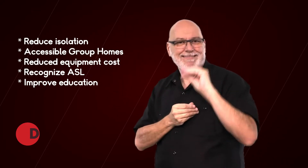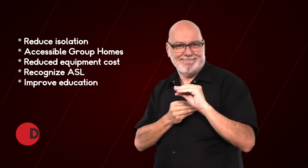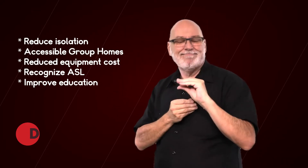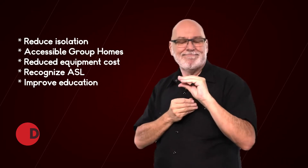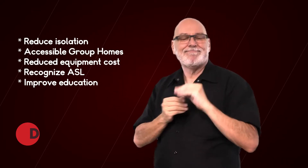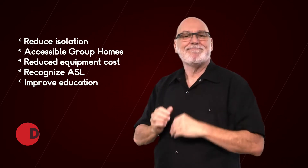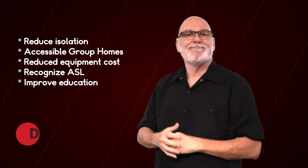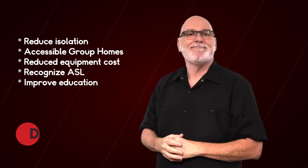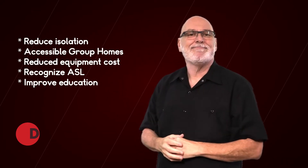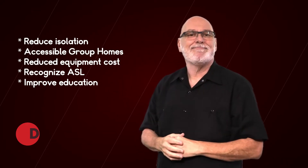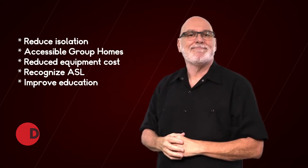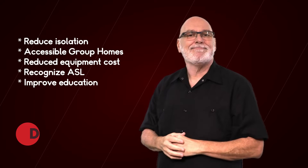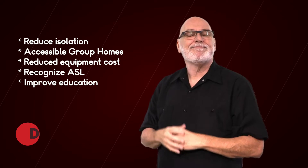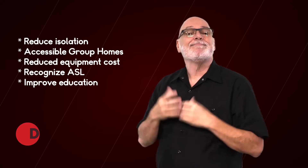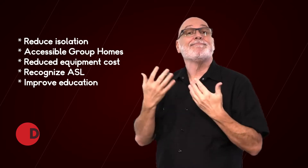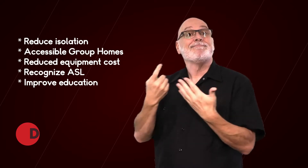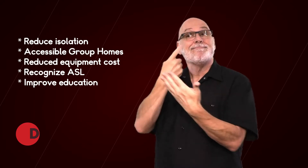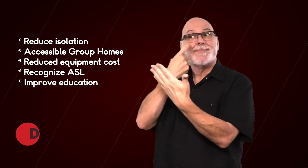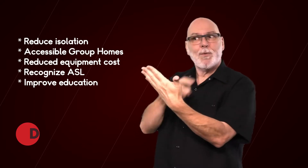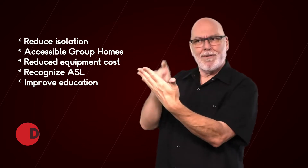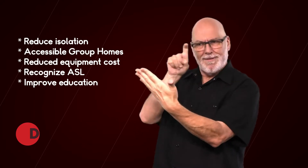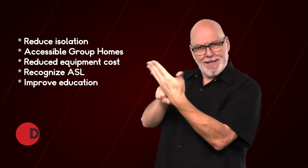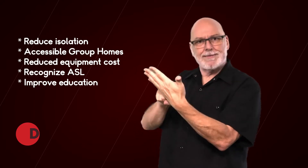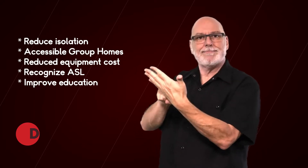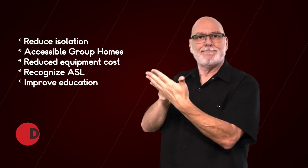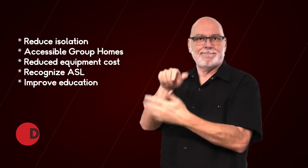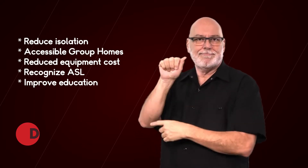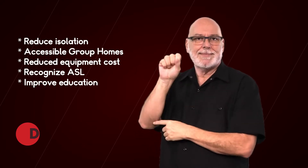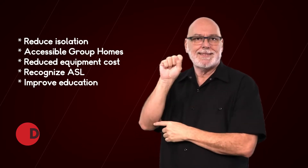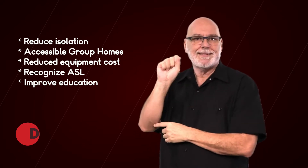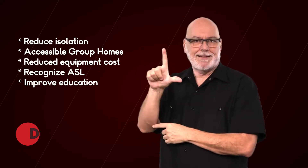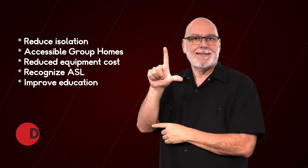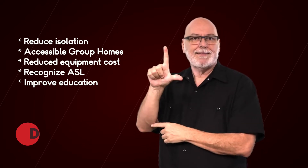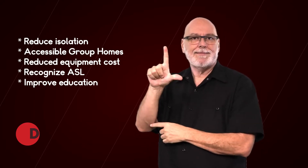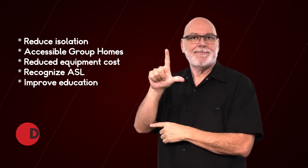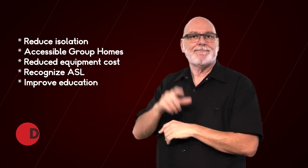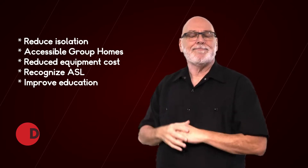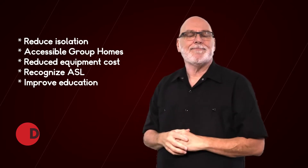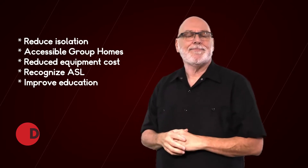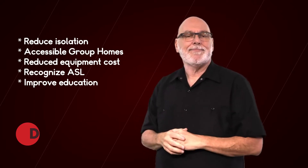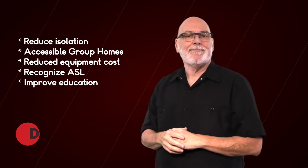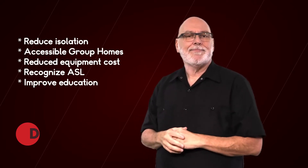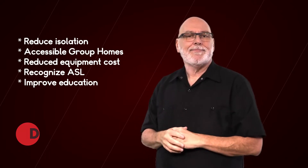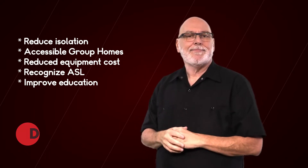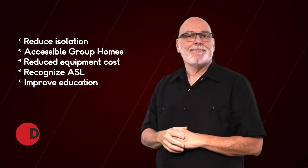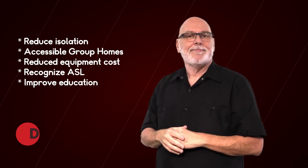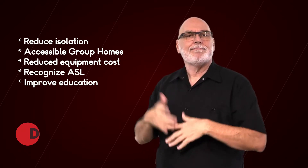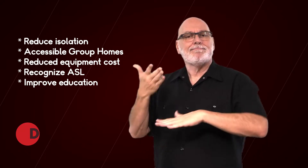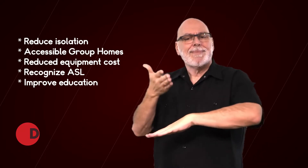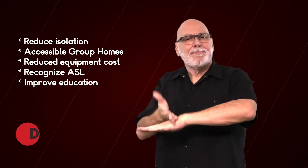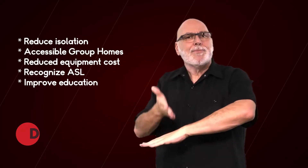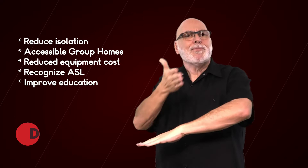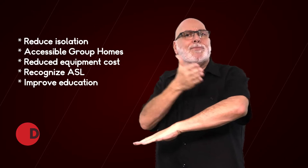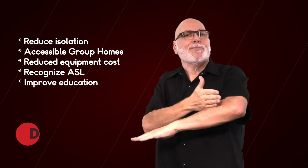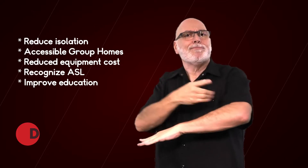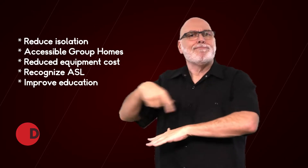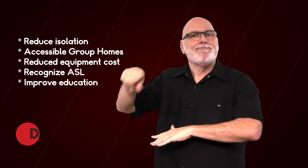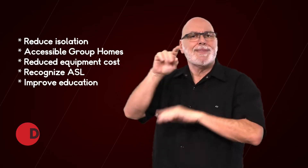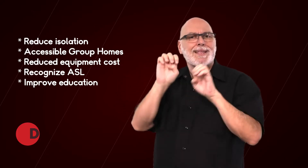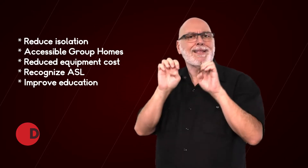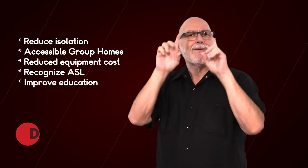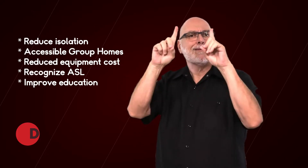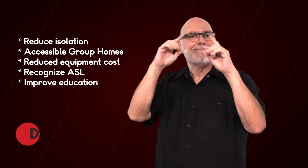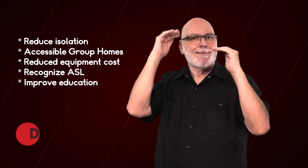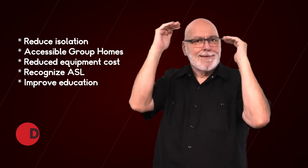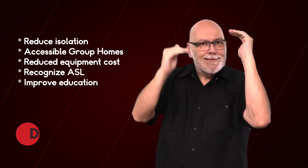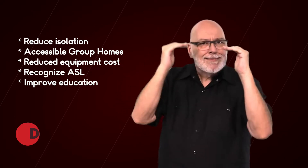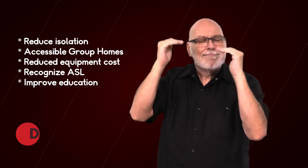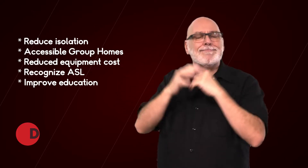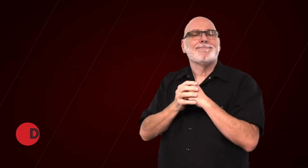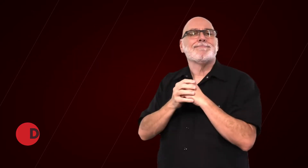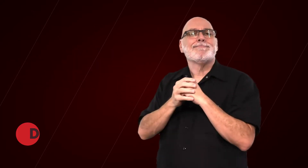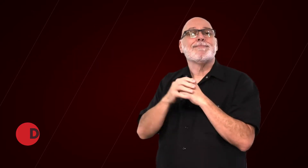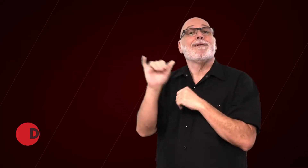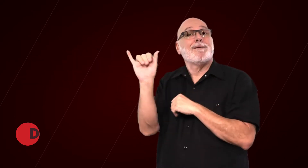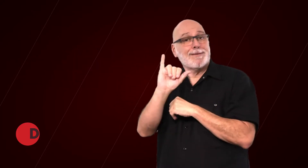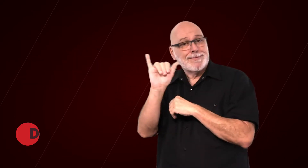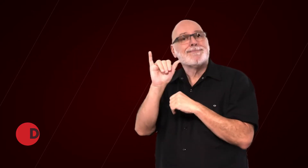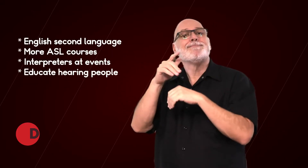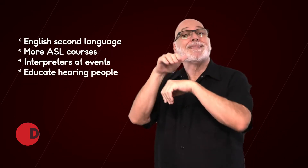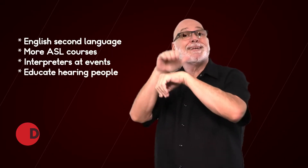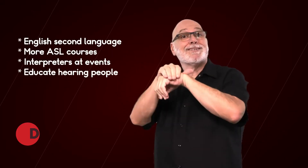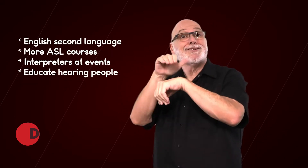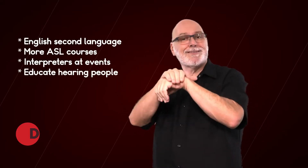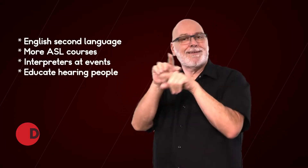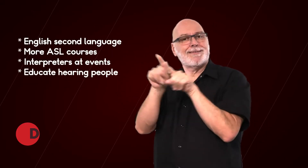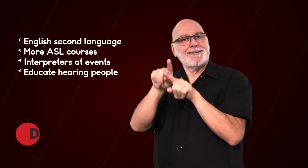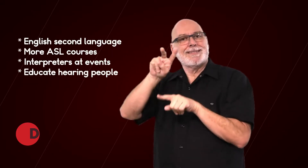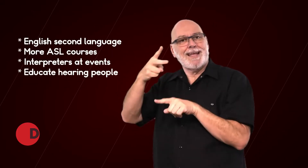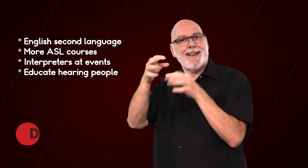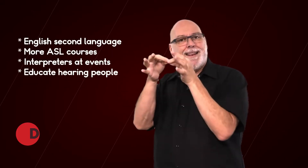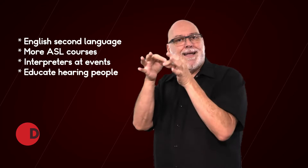equipment, recognize ASL, improve adult education and English as